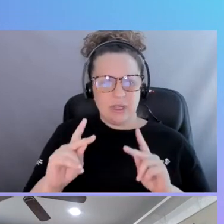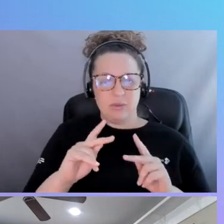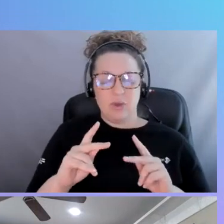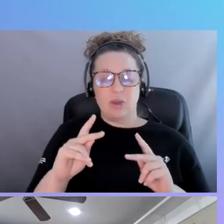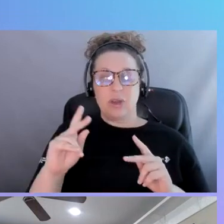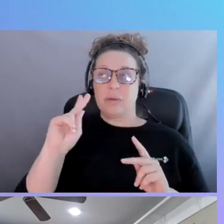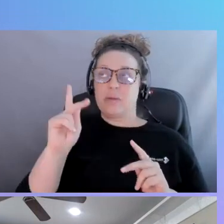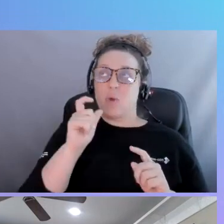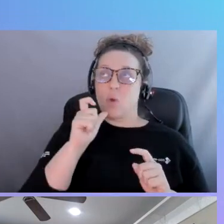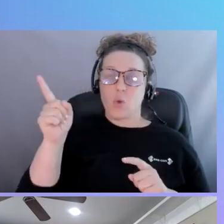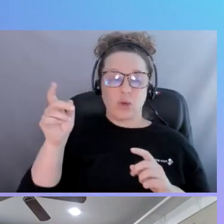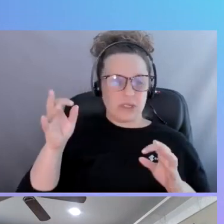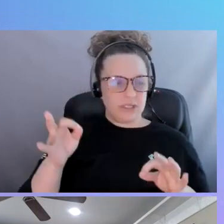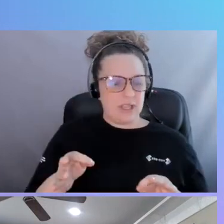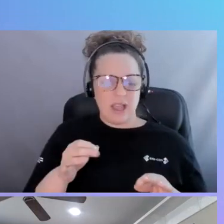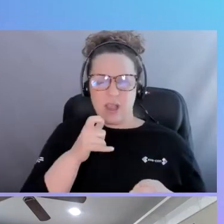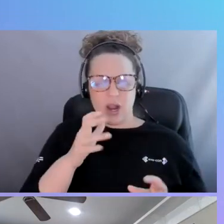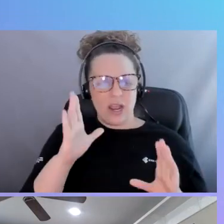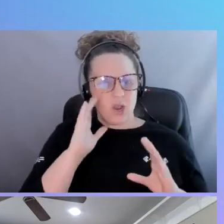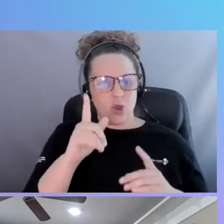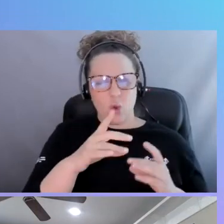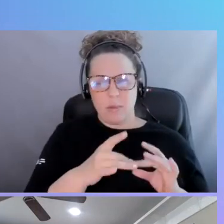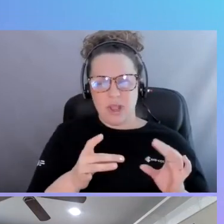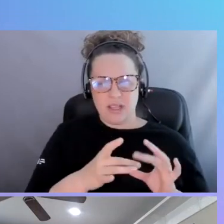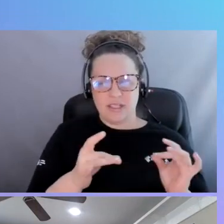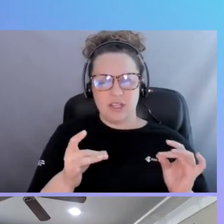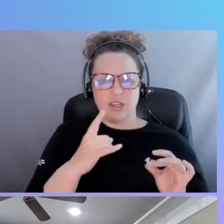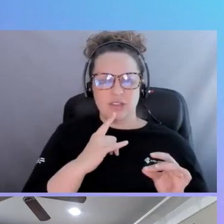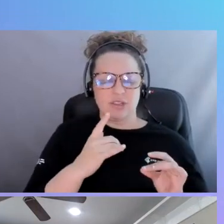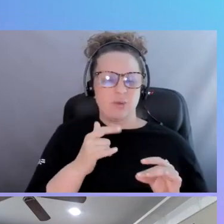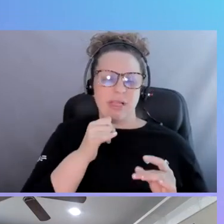your message. And there's an overall lack of community,